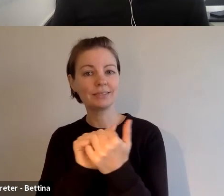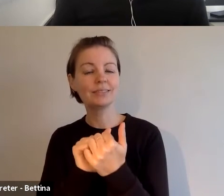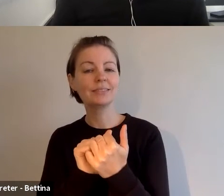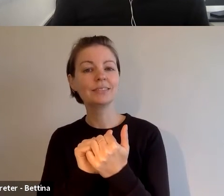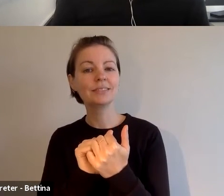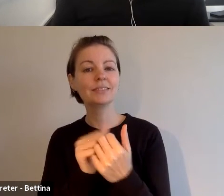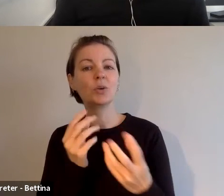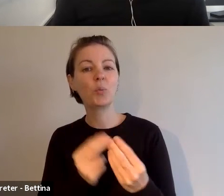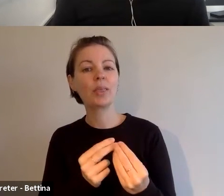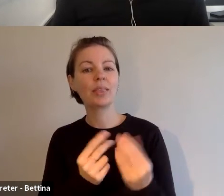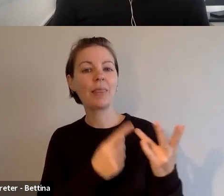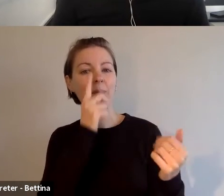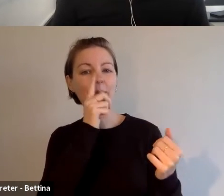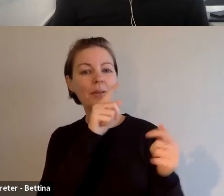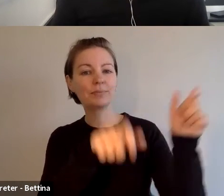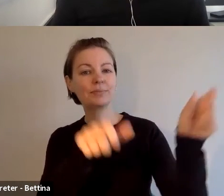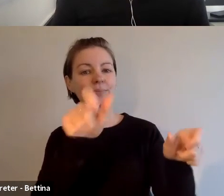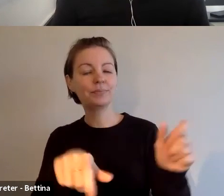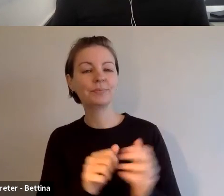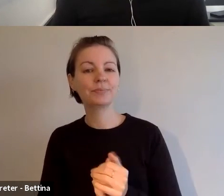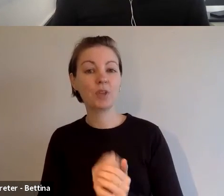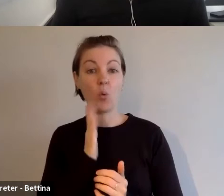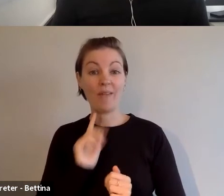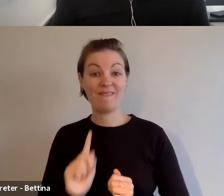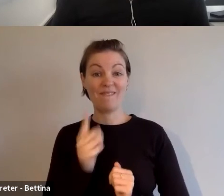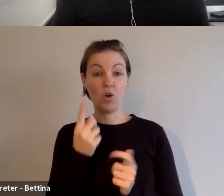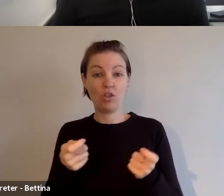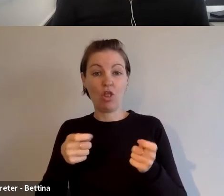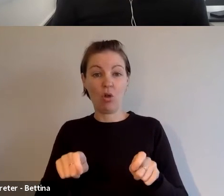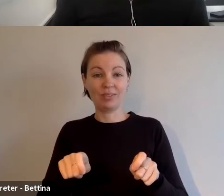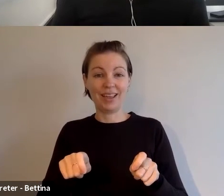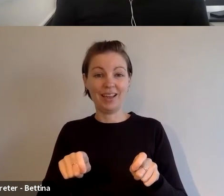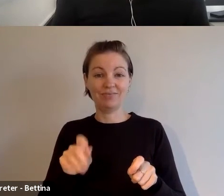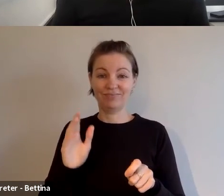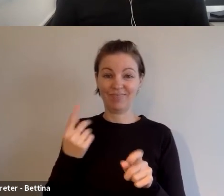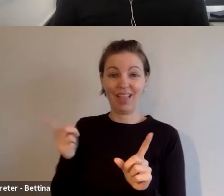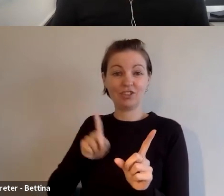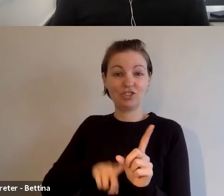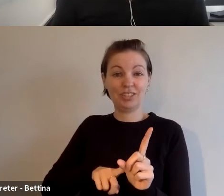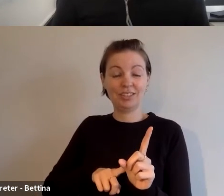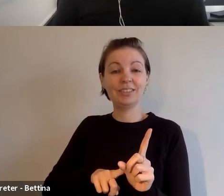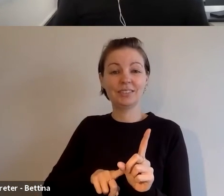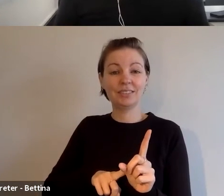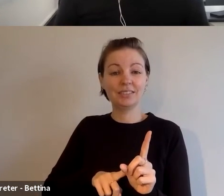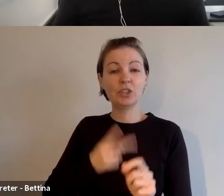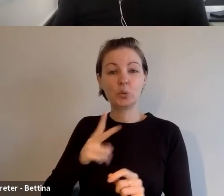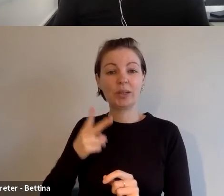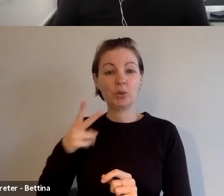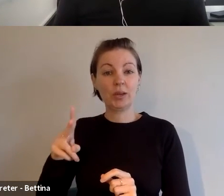So when the first lockdown started in the beginning of 2020, we had 12 months of working is situated credit practice.